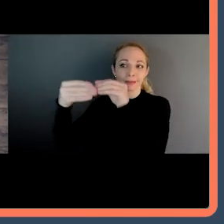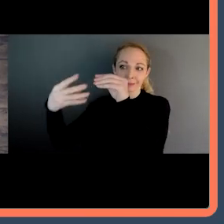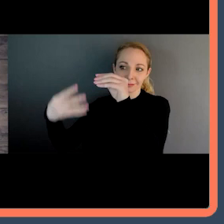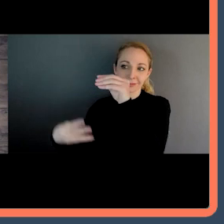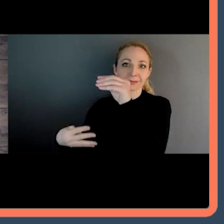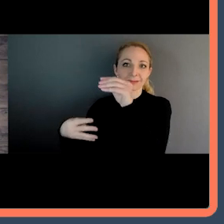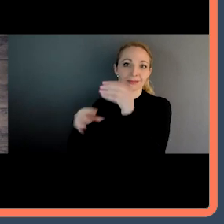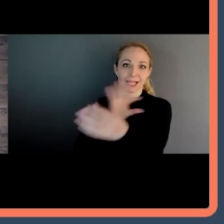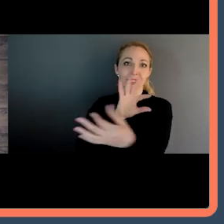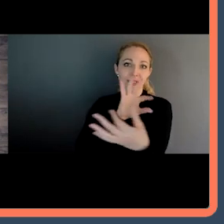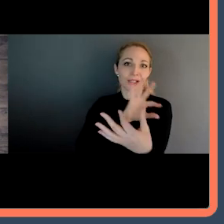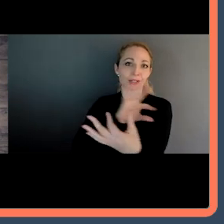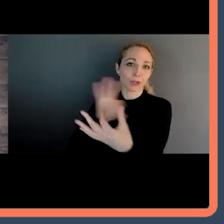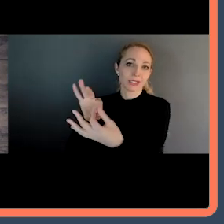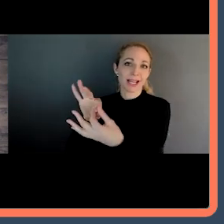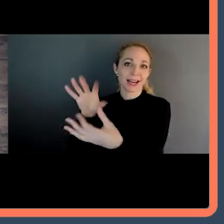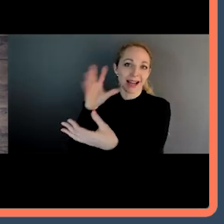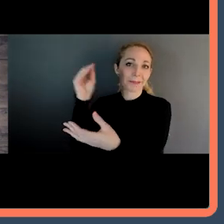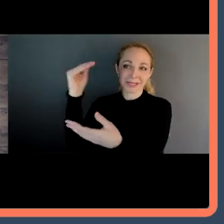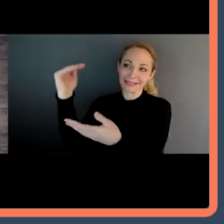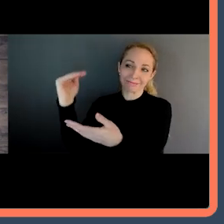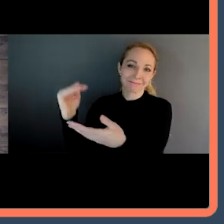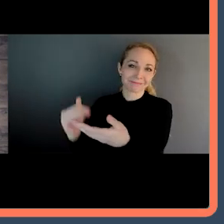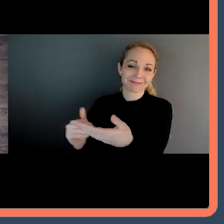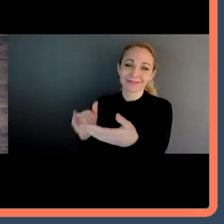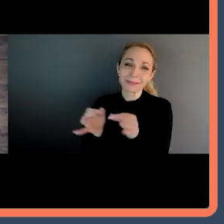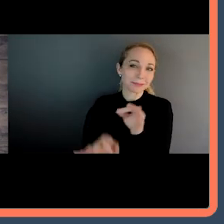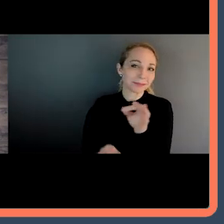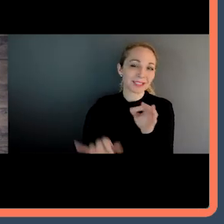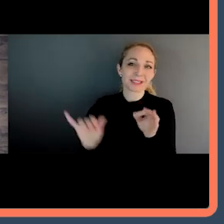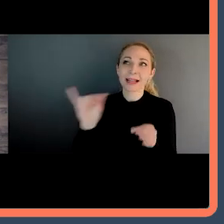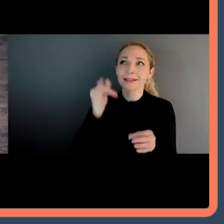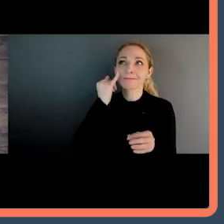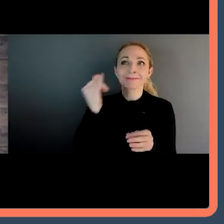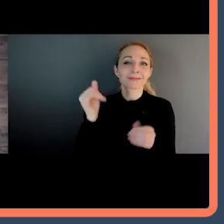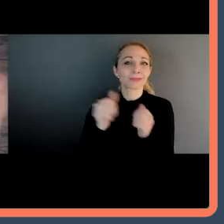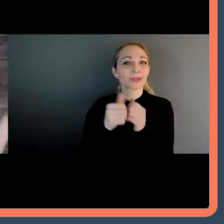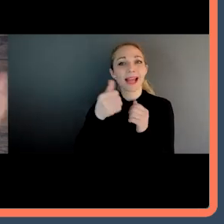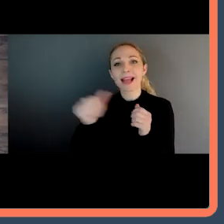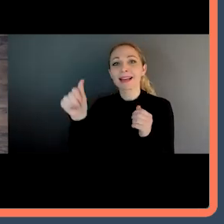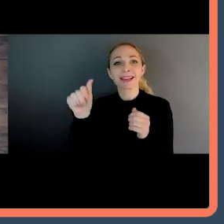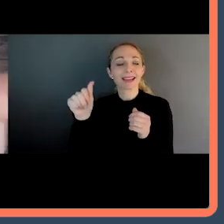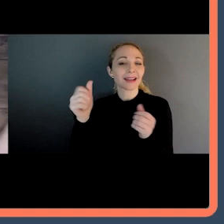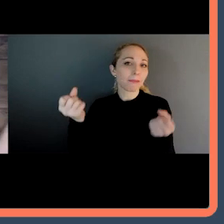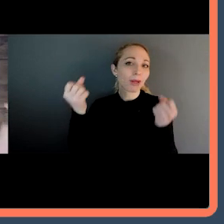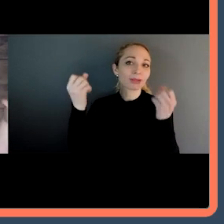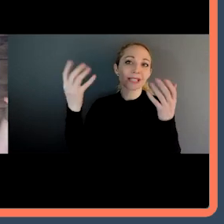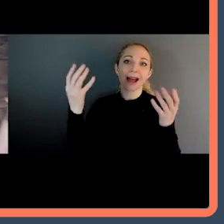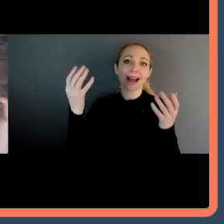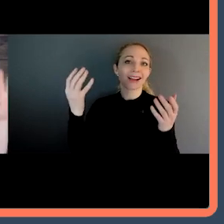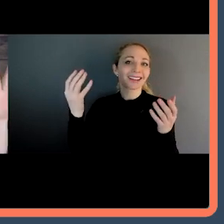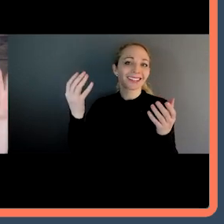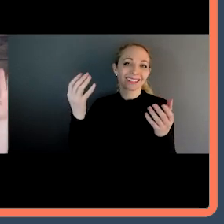SIMPLE JUST LIKE WITH ANY, ANY MULTI RELATIONSHIP CRM